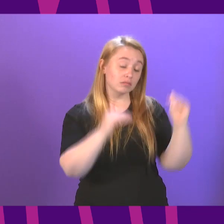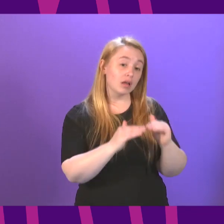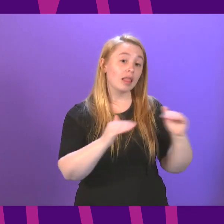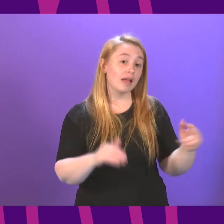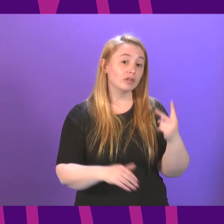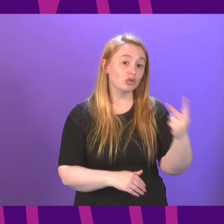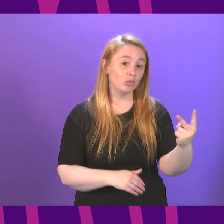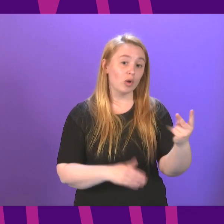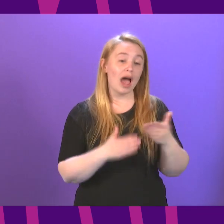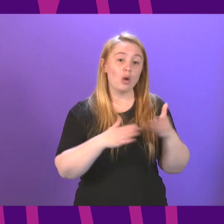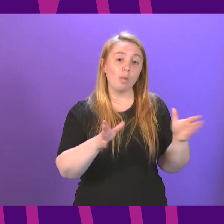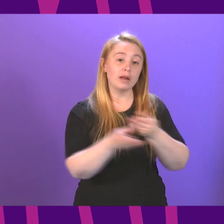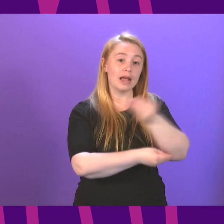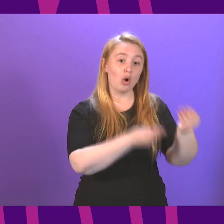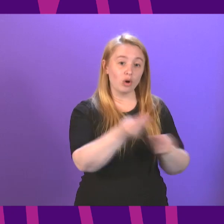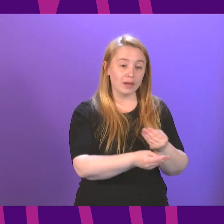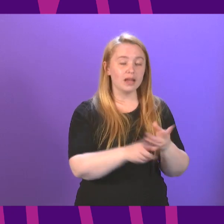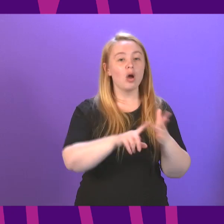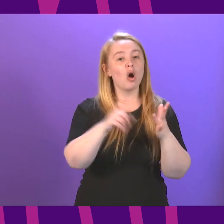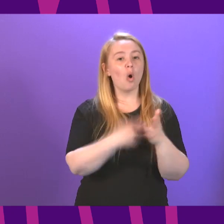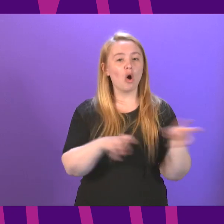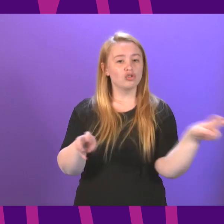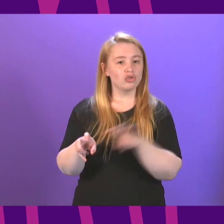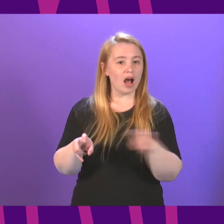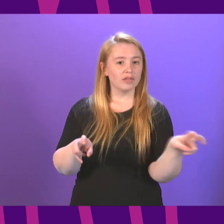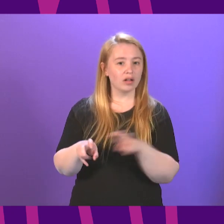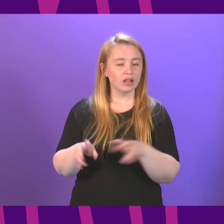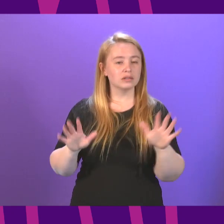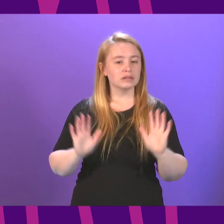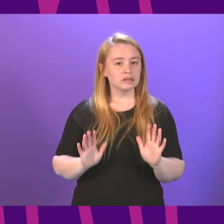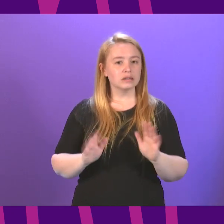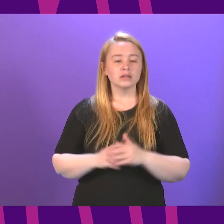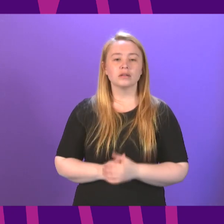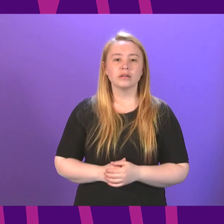economies. Unfortunately, because of the nature of the virus and the threats that it poses, it is not